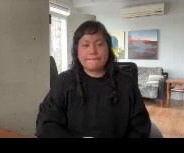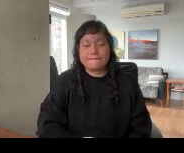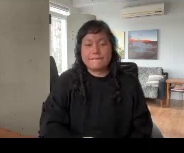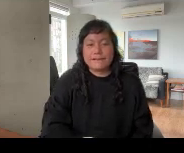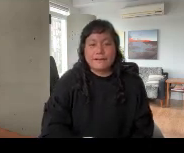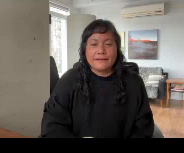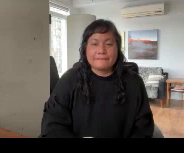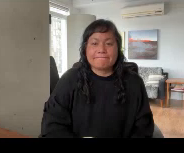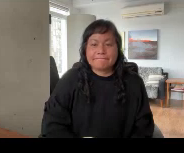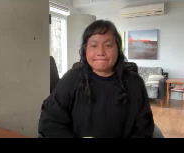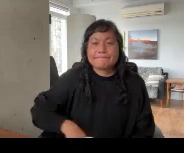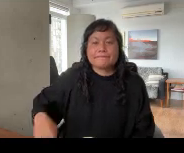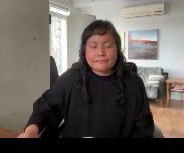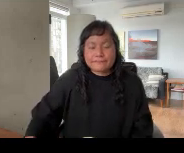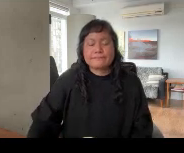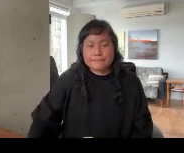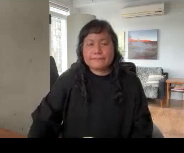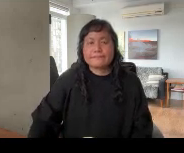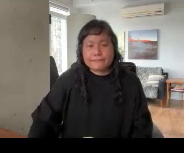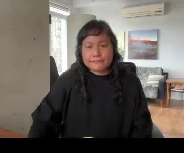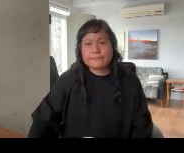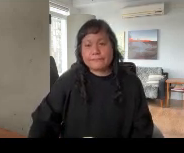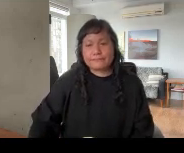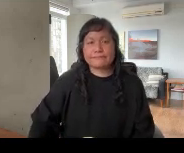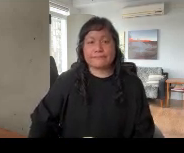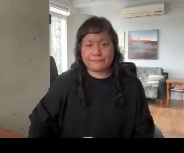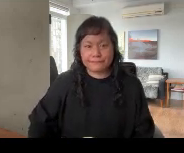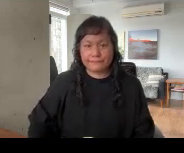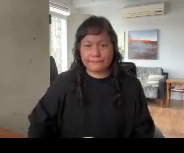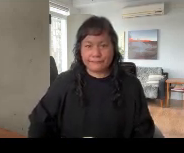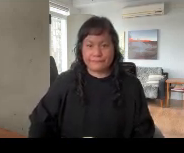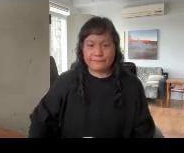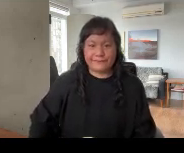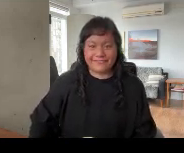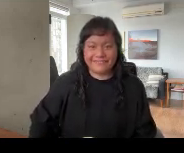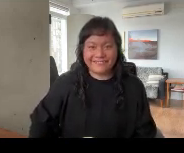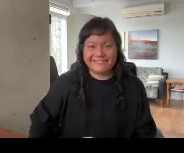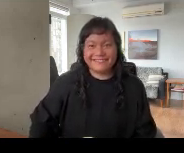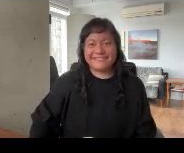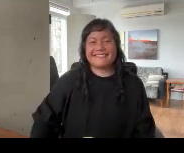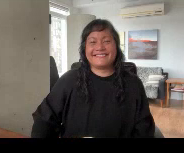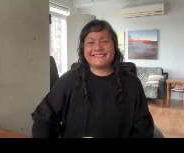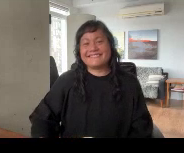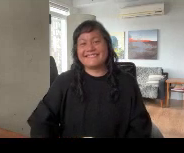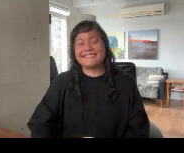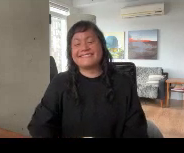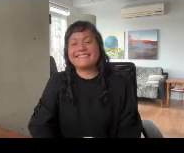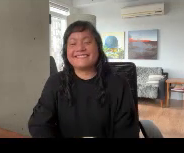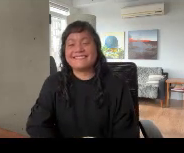But of course this takes effort and dedication, and this brings us to our next point. Equity is a